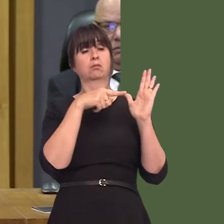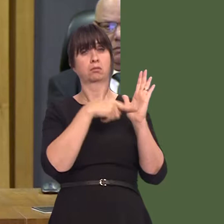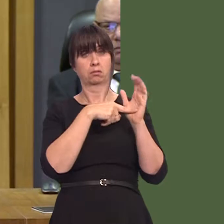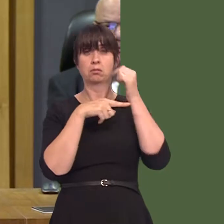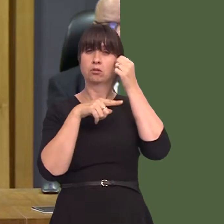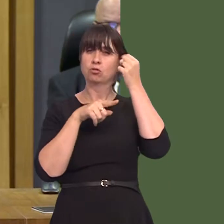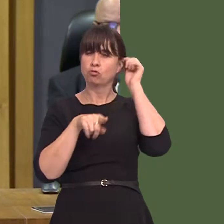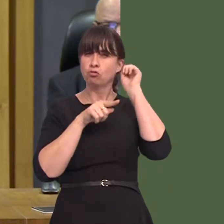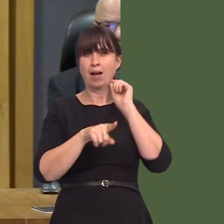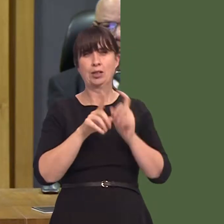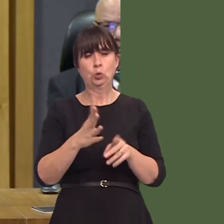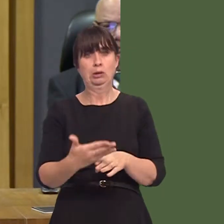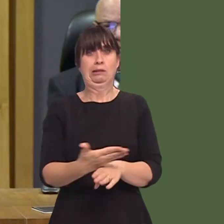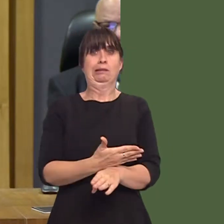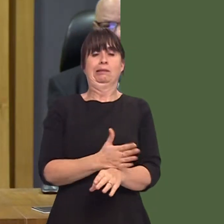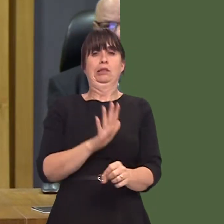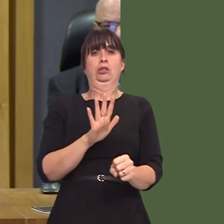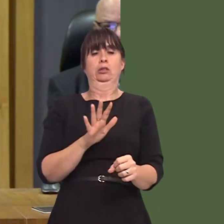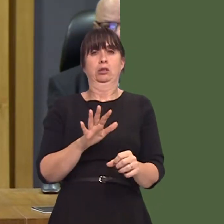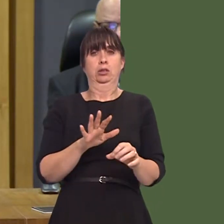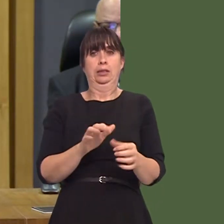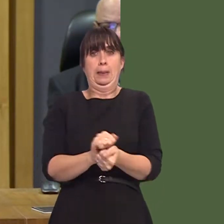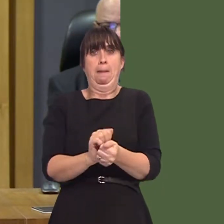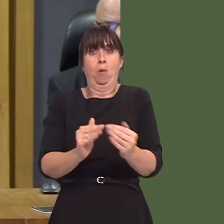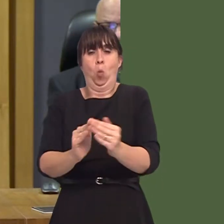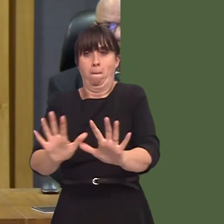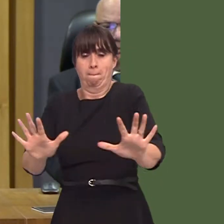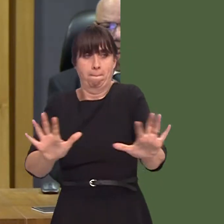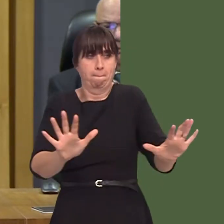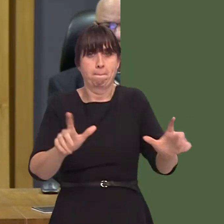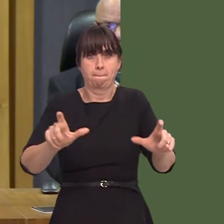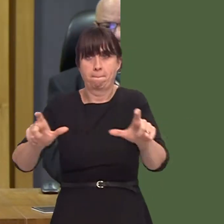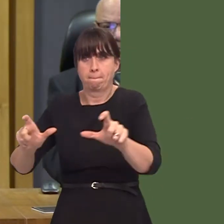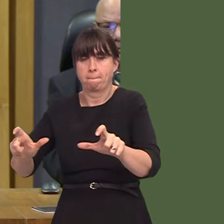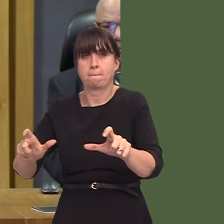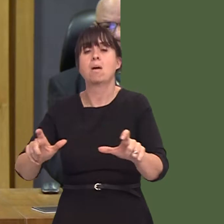That is very, very important, but the most severe type of homelessness is that that affects